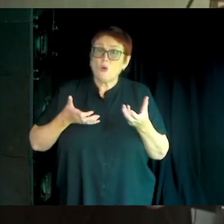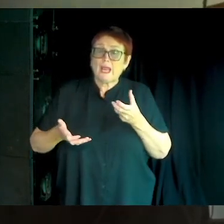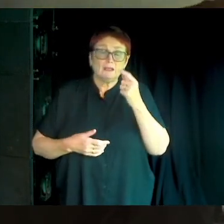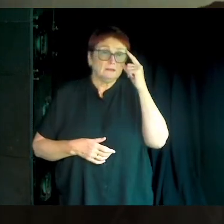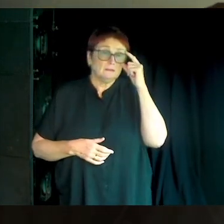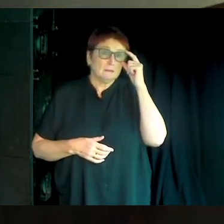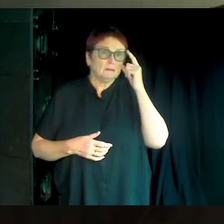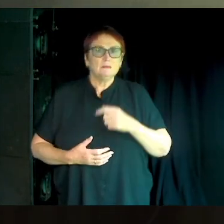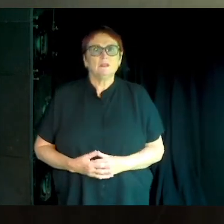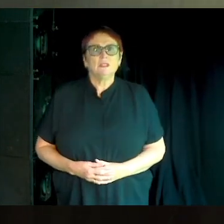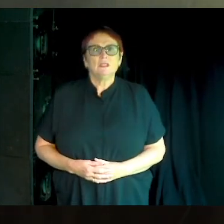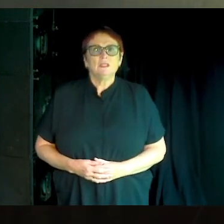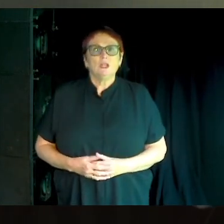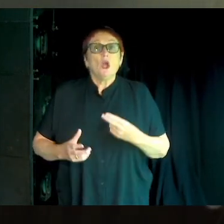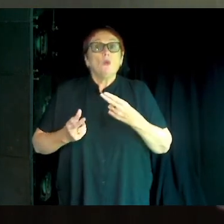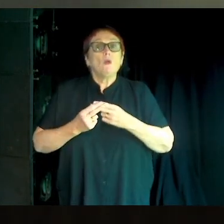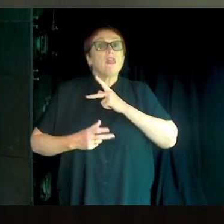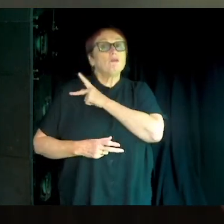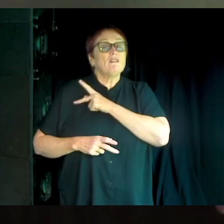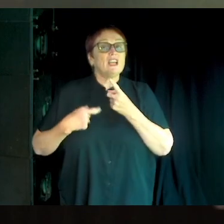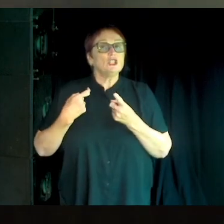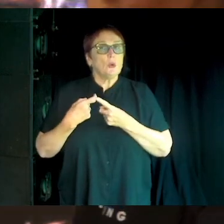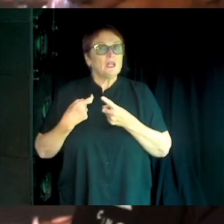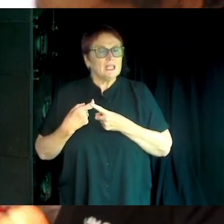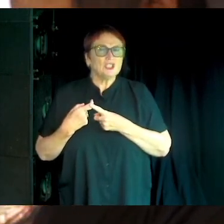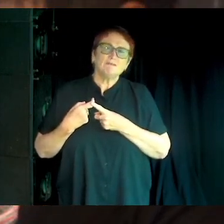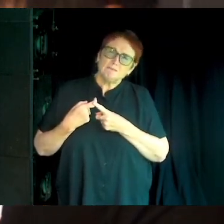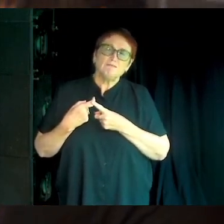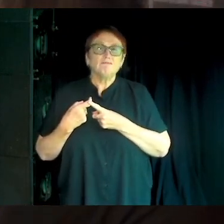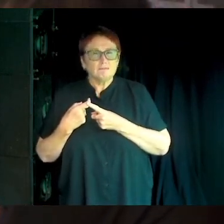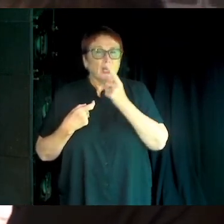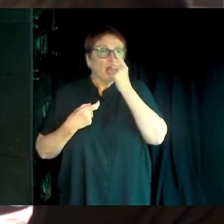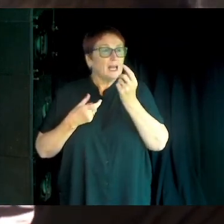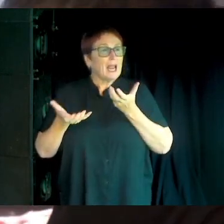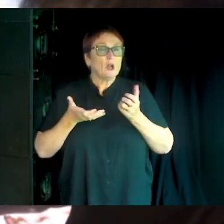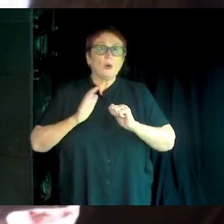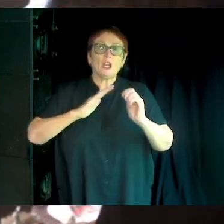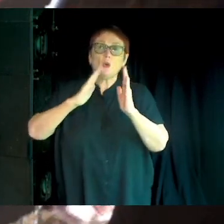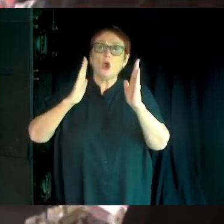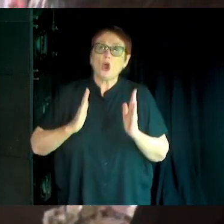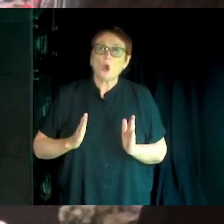have a professional environment yes but I think I can imagine cooking at home it can be a bit tricky